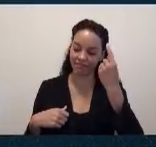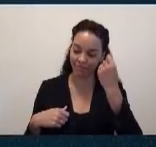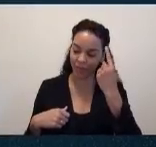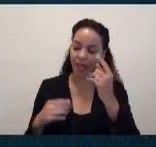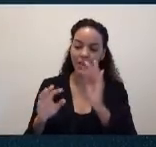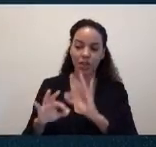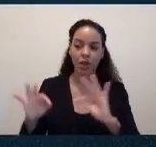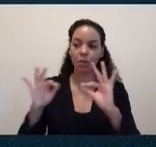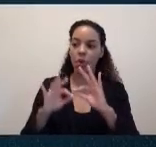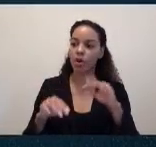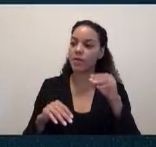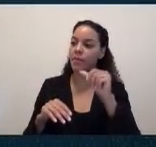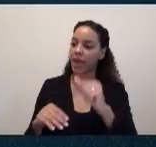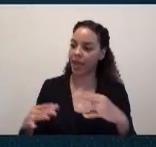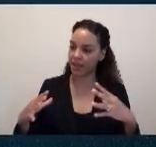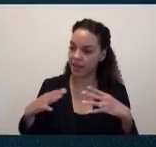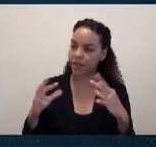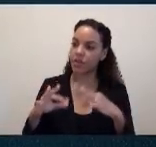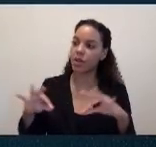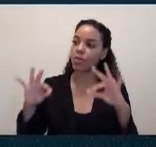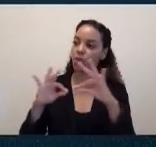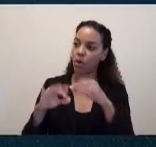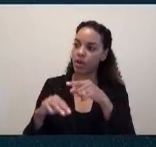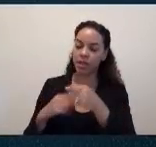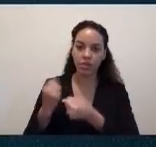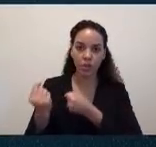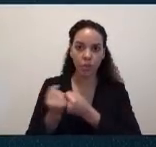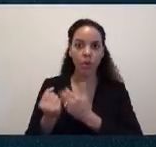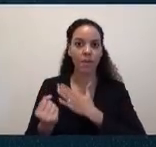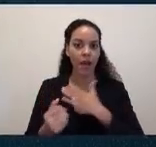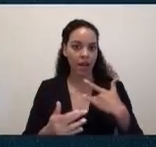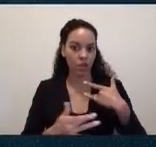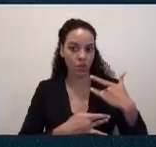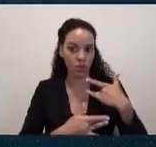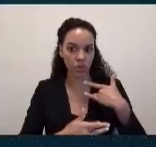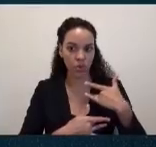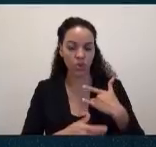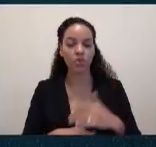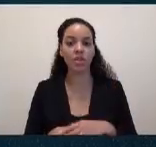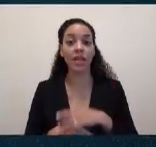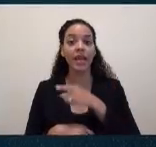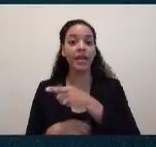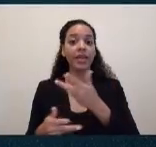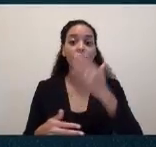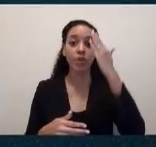and he was supportive of my concerns. He knows that no one worked harder than mountaineers.